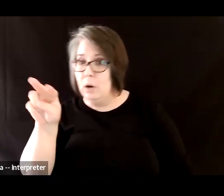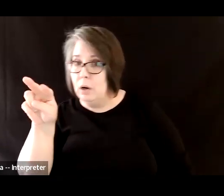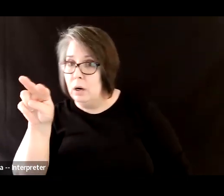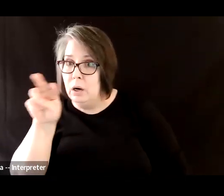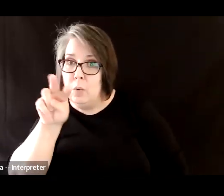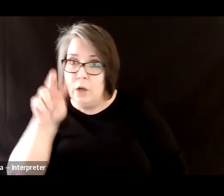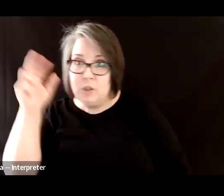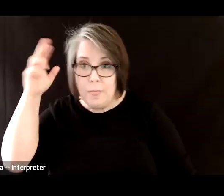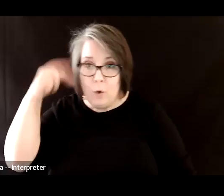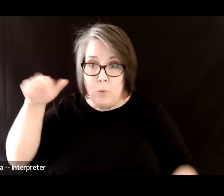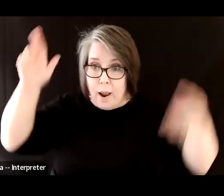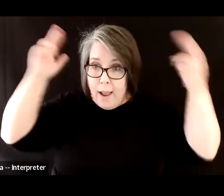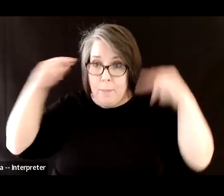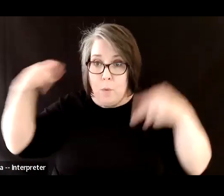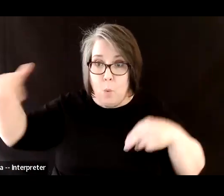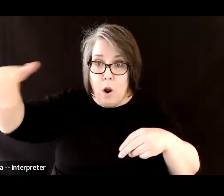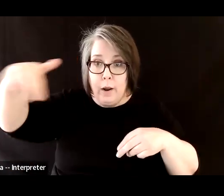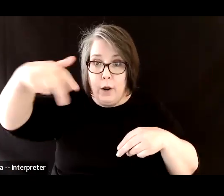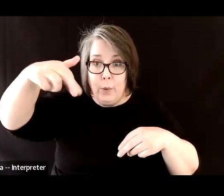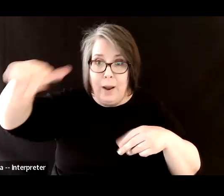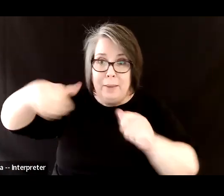Ramses walk around behind somebody's head instead of